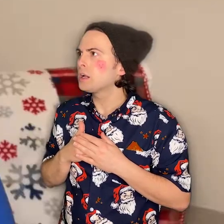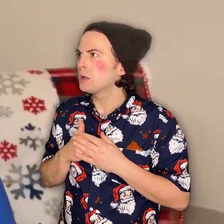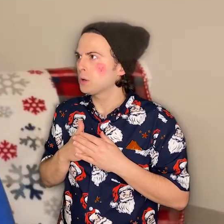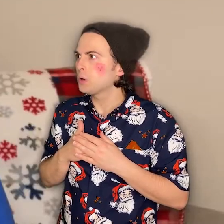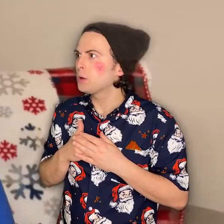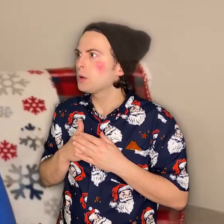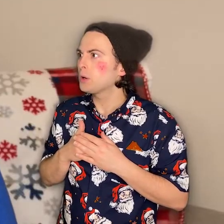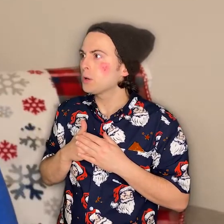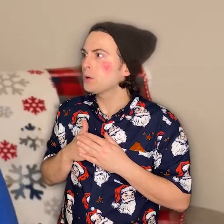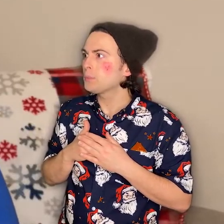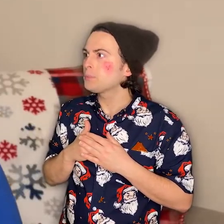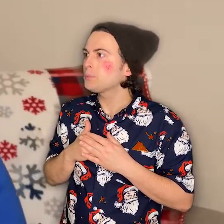Belle – Okay